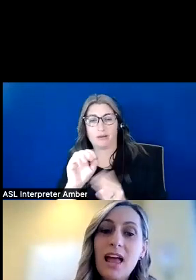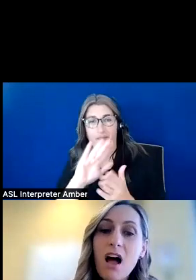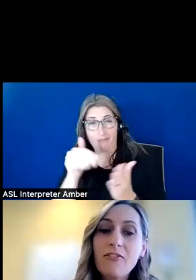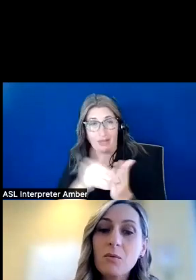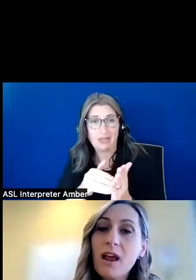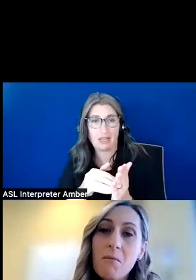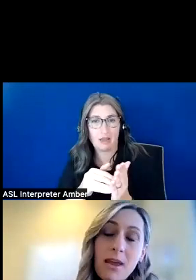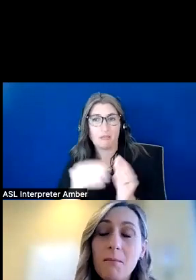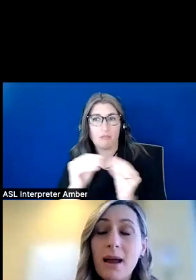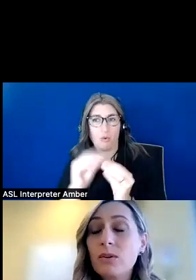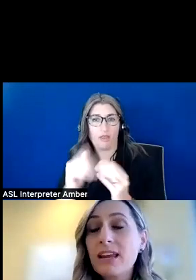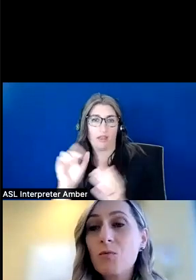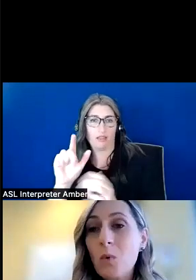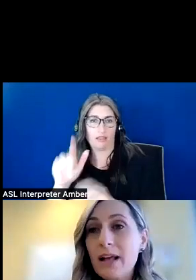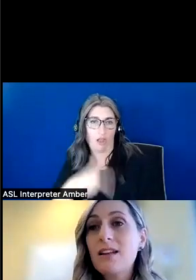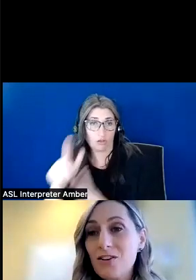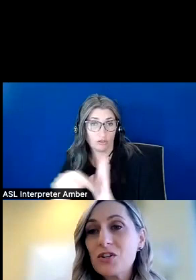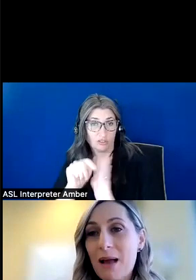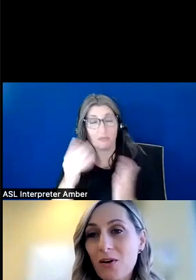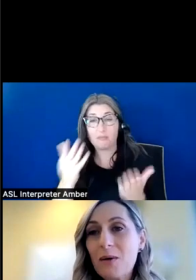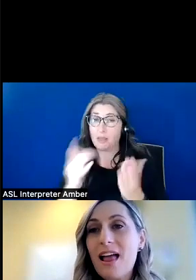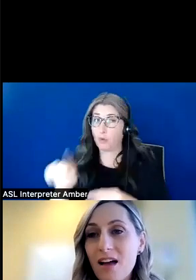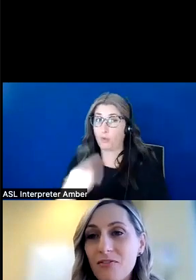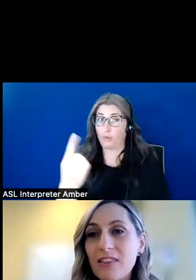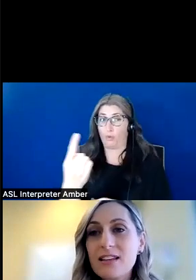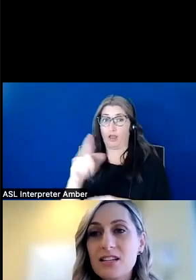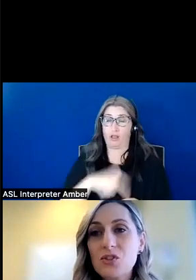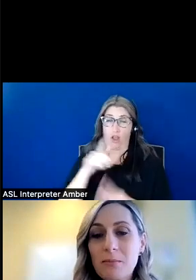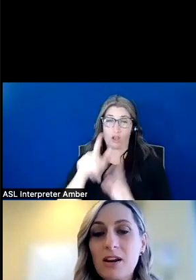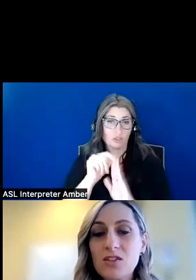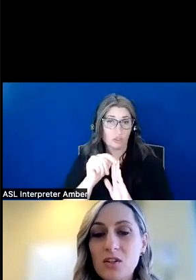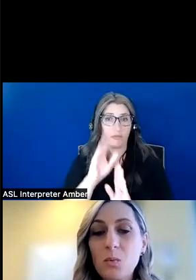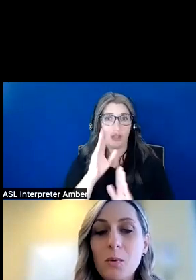Often, we might only have one long-term outcome that everything is contributing to: What are